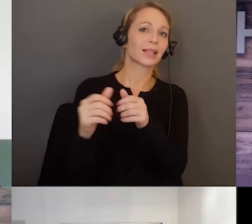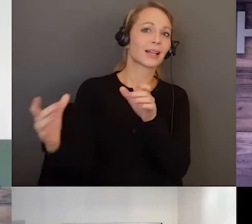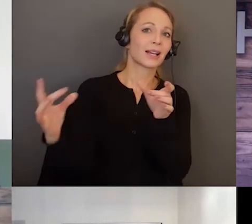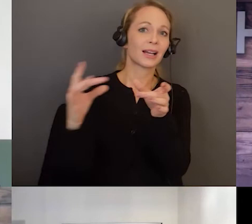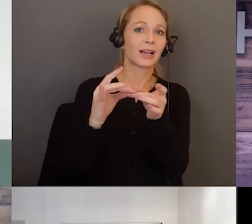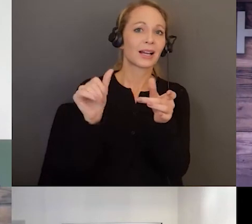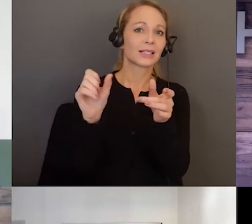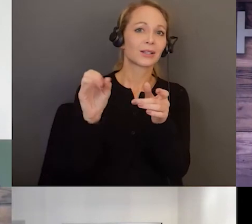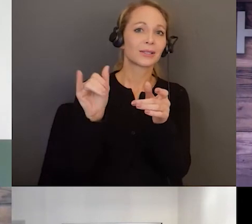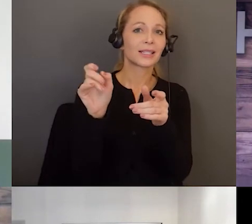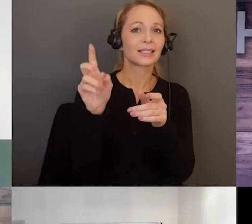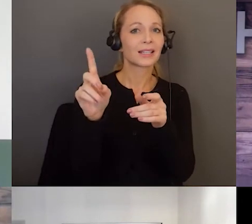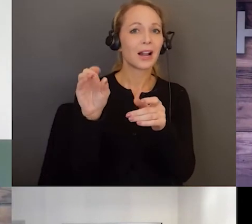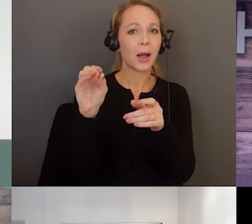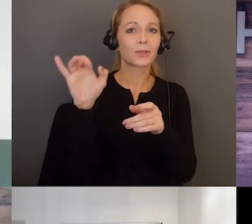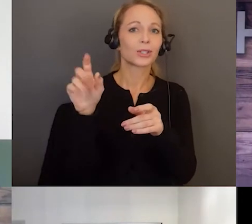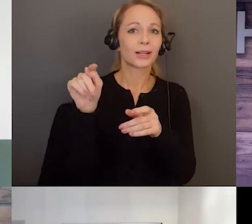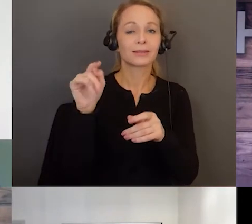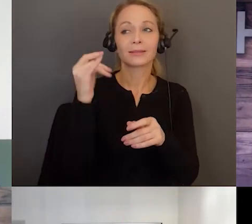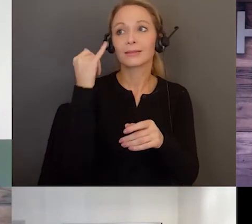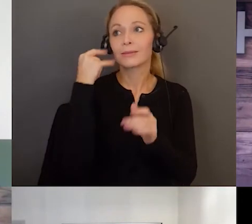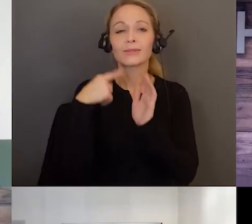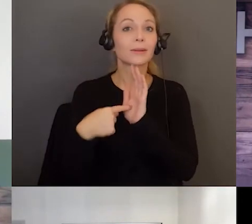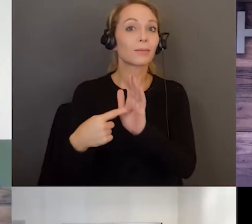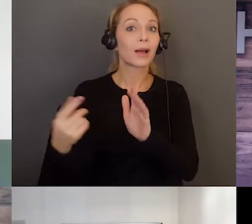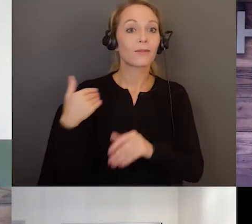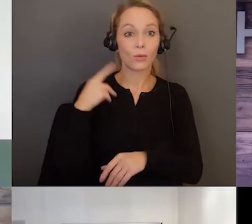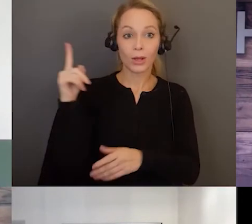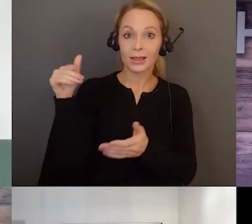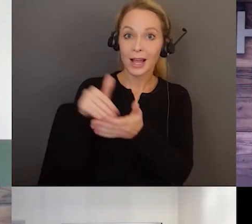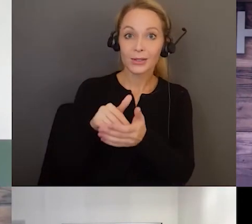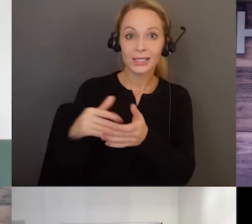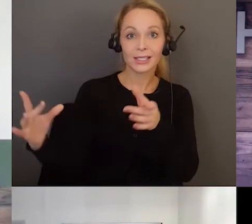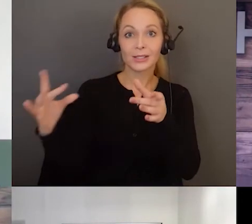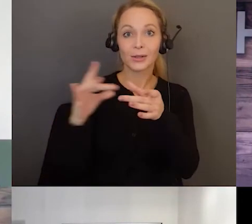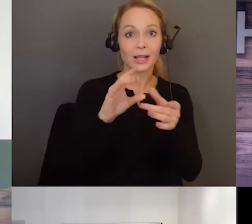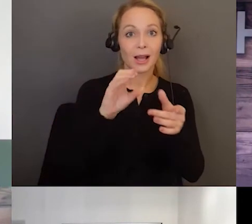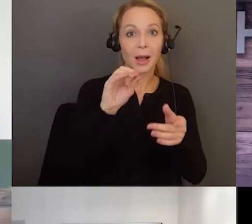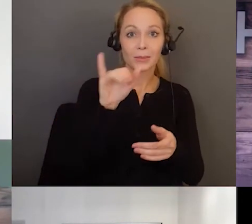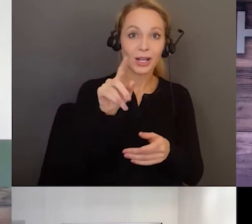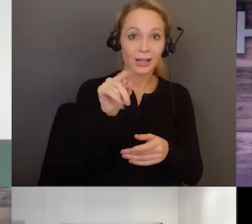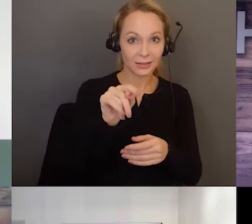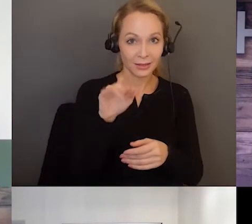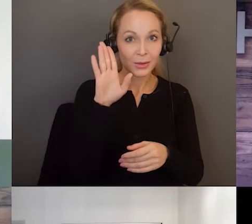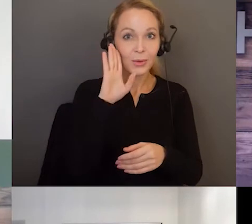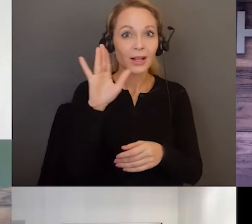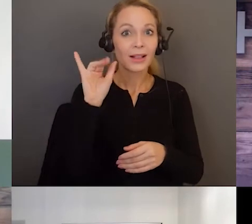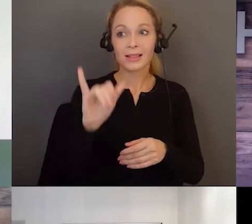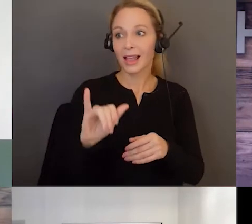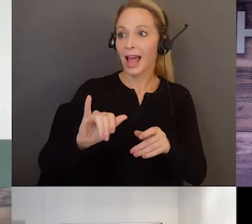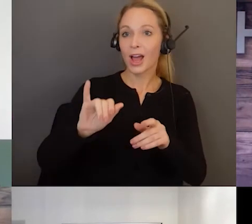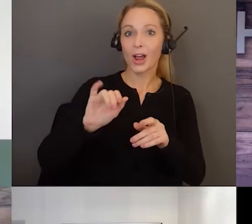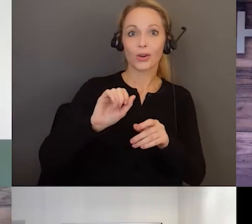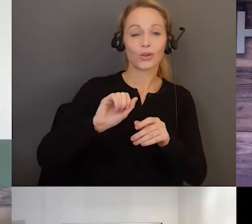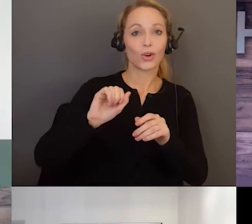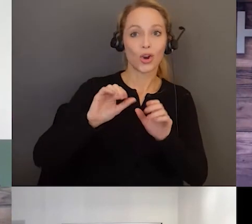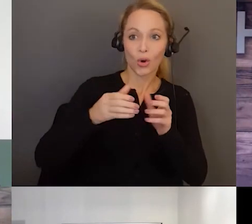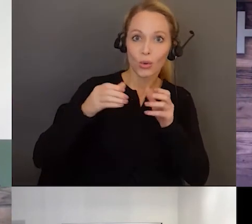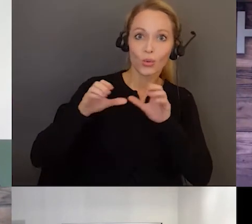FOR EXAMPLE, IF AN OBJECT HAS 1,000 ASSOCIATED OBJECTS, WILL THAT RETURN THEM ALL? OR IS THERE GOING TO BE SOME TYPE OF PAGINATION?